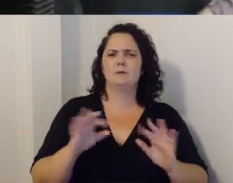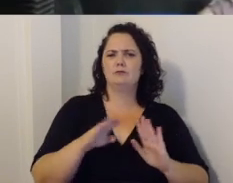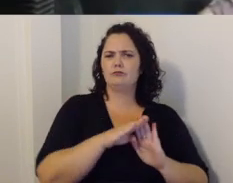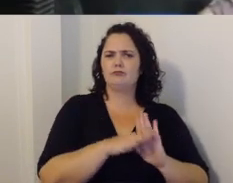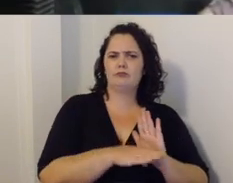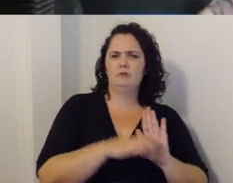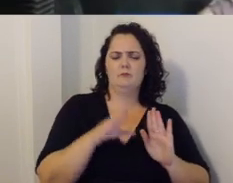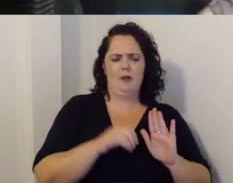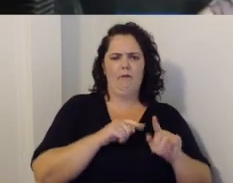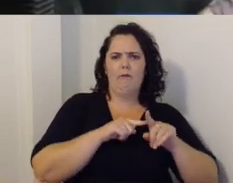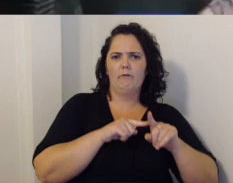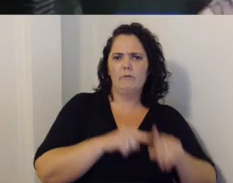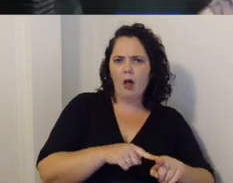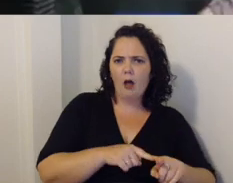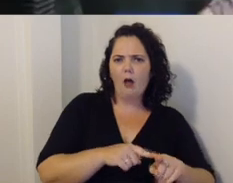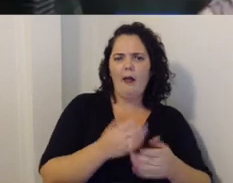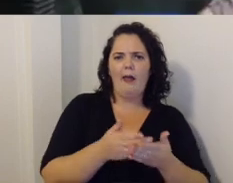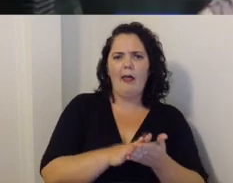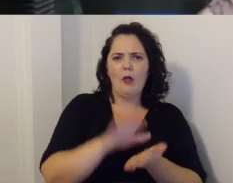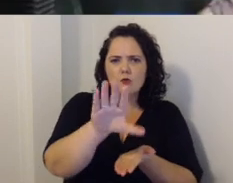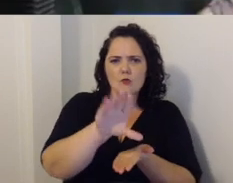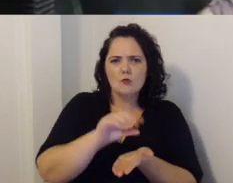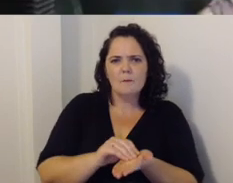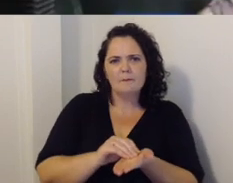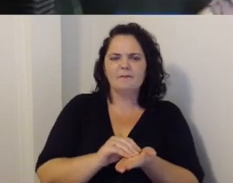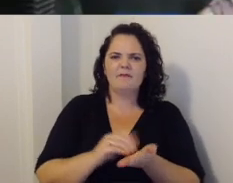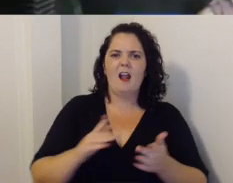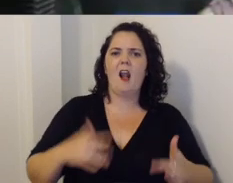they were doing life drawing and typically working from the live model the posing model